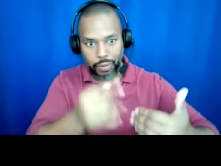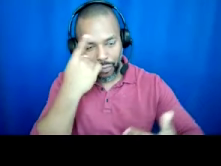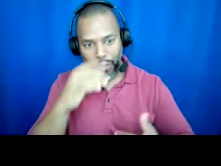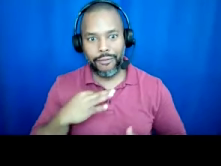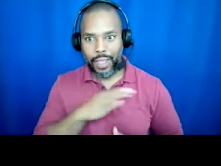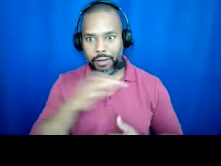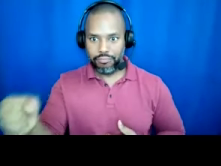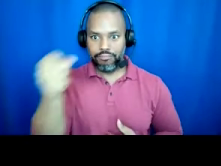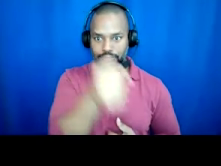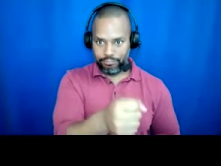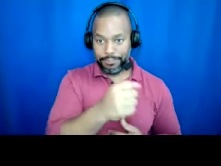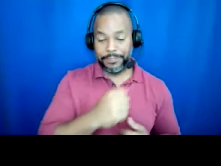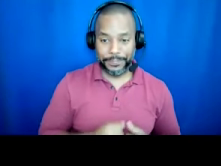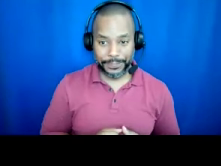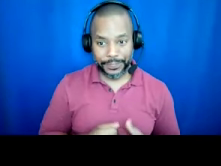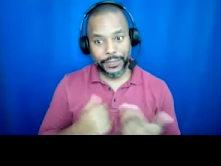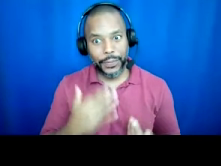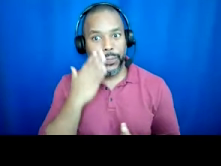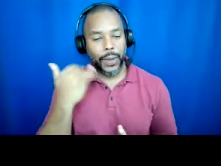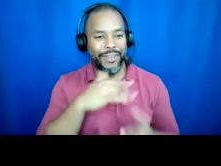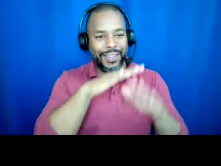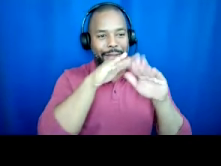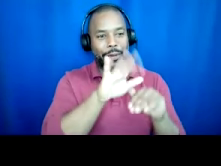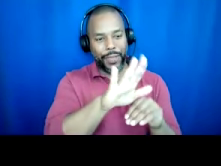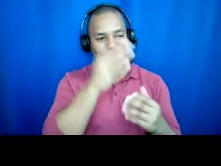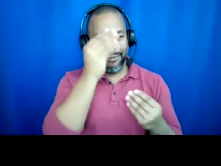which is why we really need to rely on that data and be planning ahead.